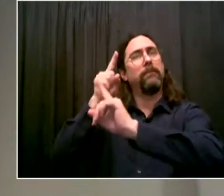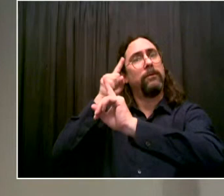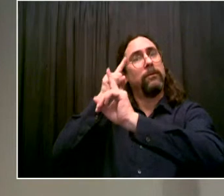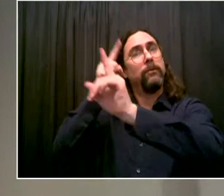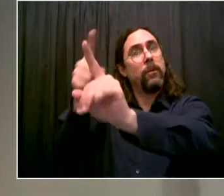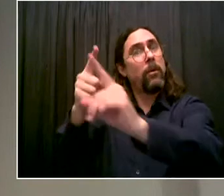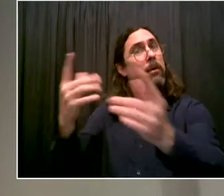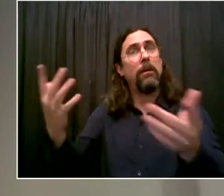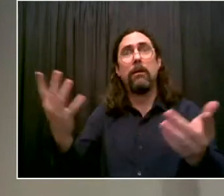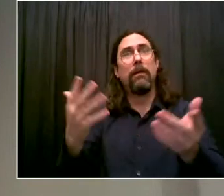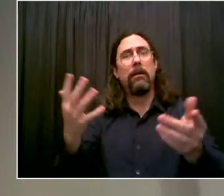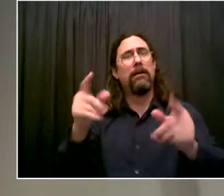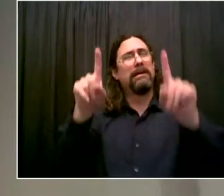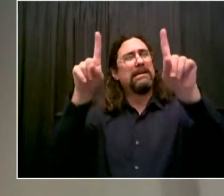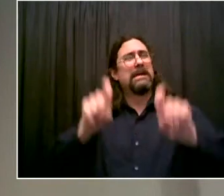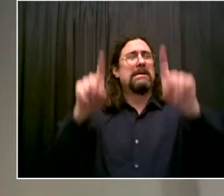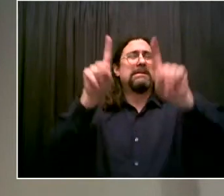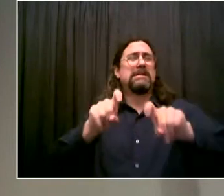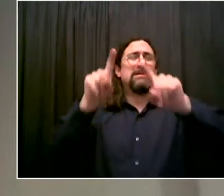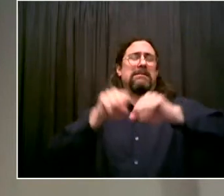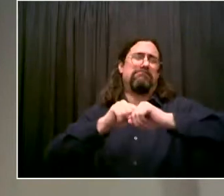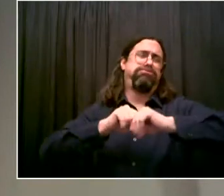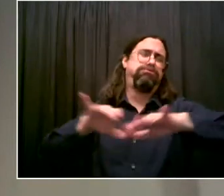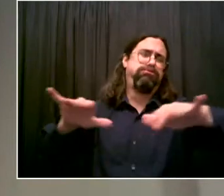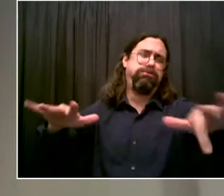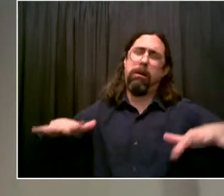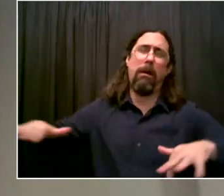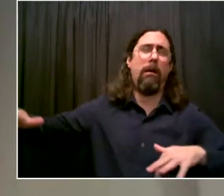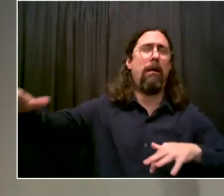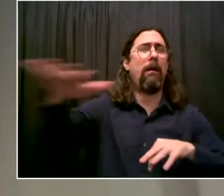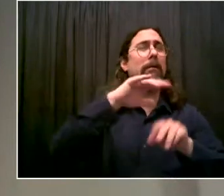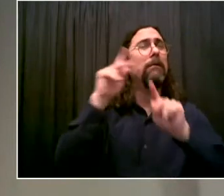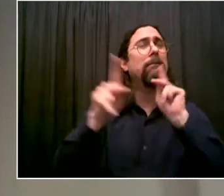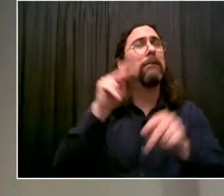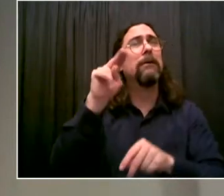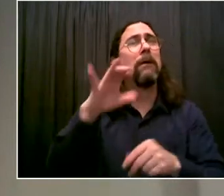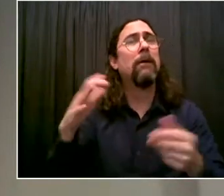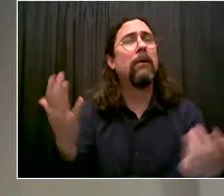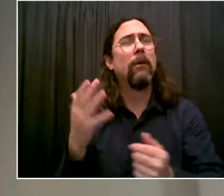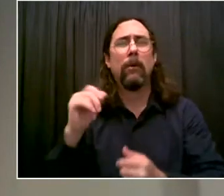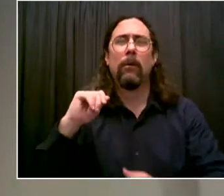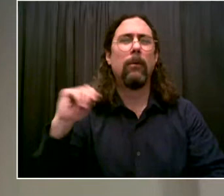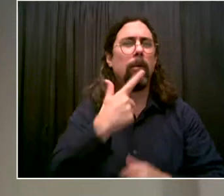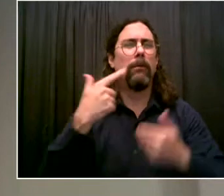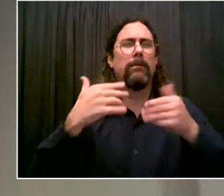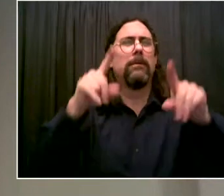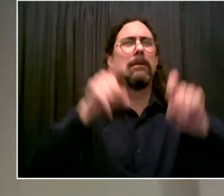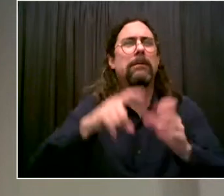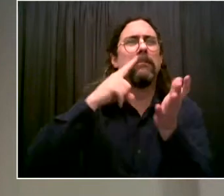SET A TARGET TO ACHIEVE A VERY HIGH LEVEL OF TESTING IN THE CITY. THE MAIN REASON WE HAD DONE THAT IS BECAUSE THE